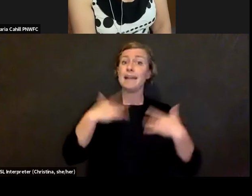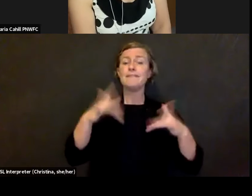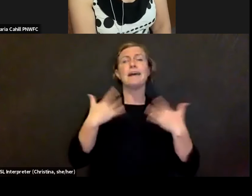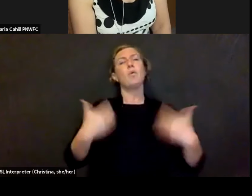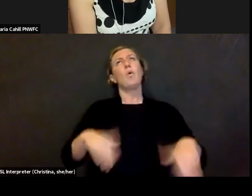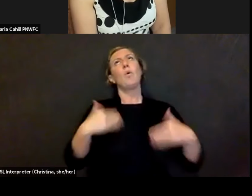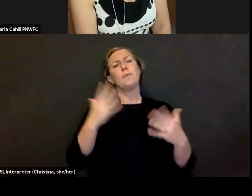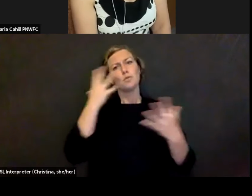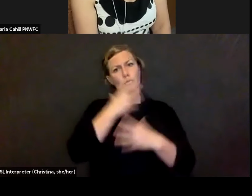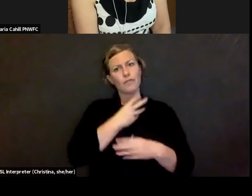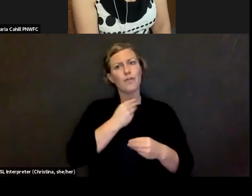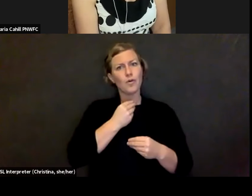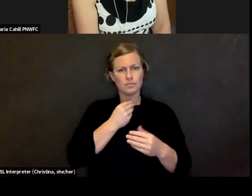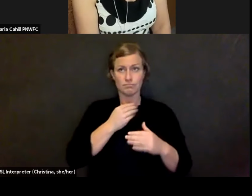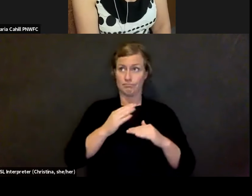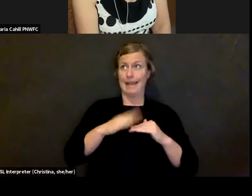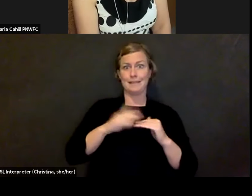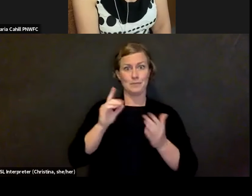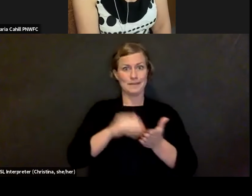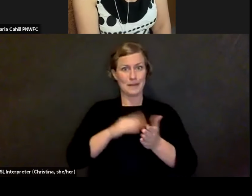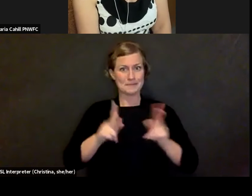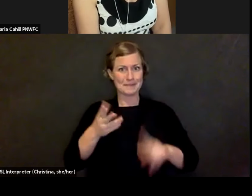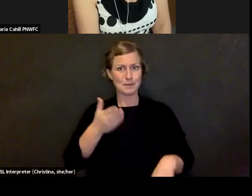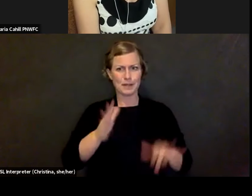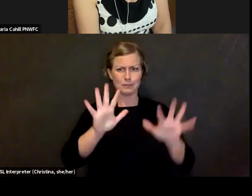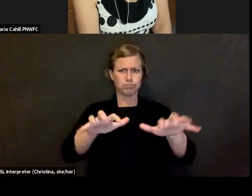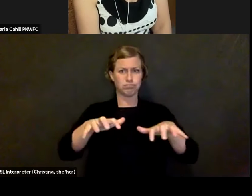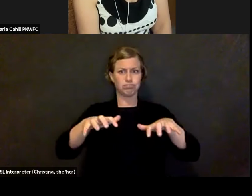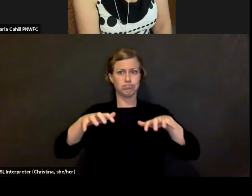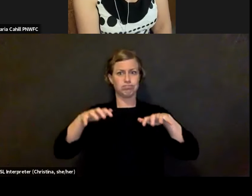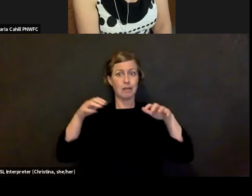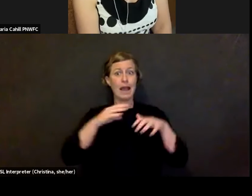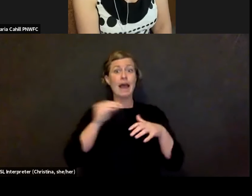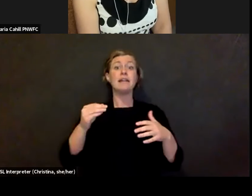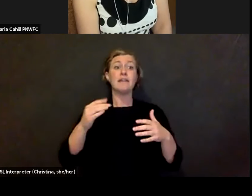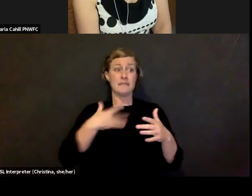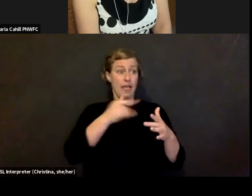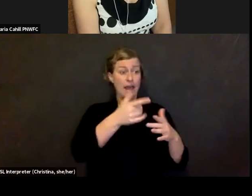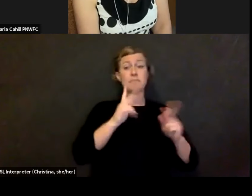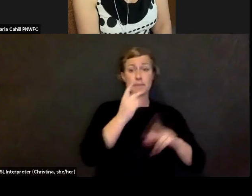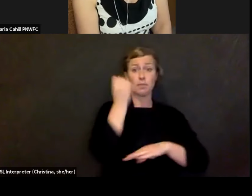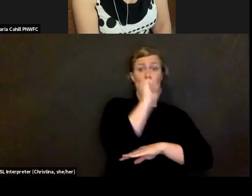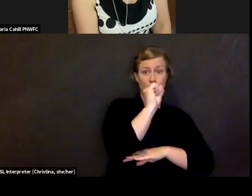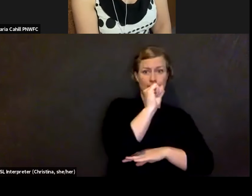protests that happened regarding that